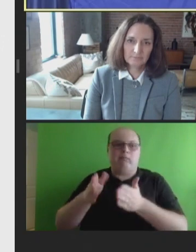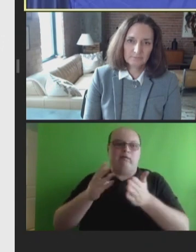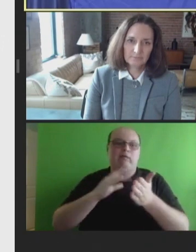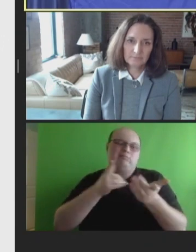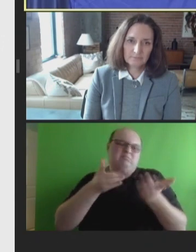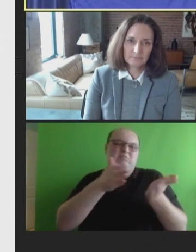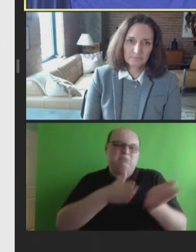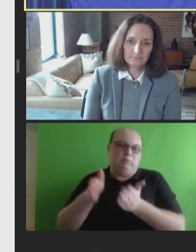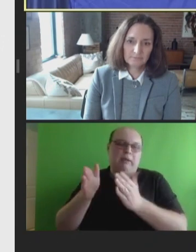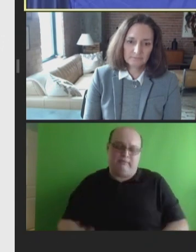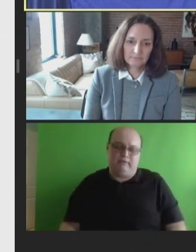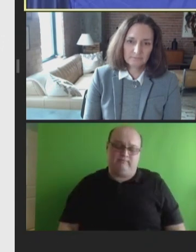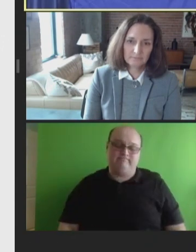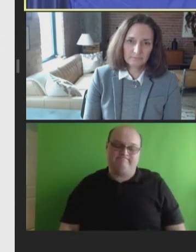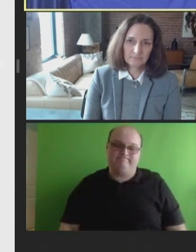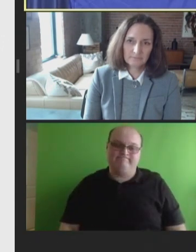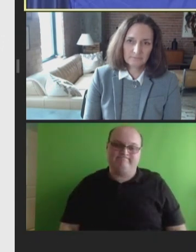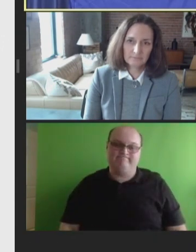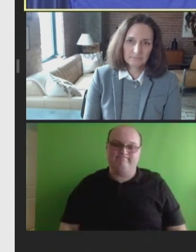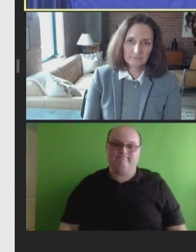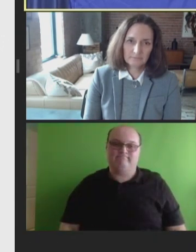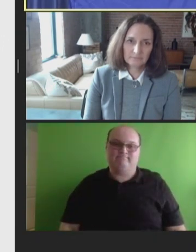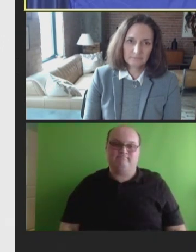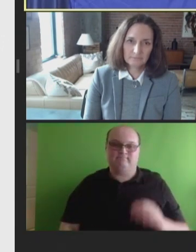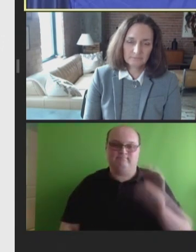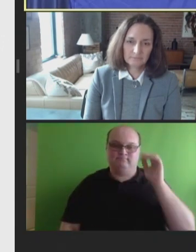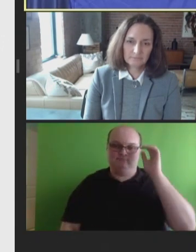Robert Hopkins, Jr.: Courtnay?